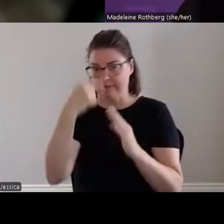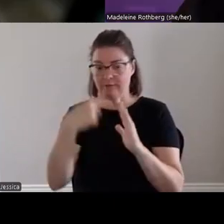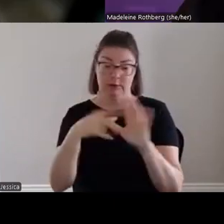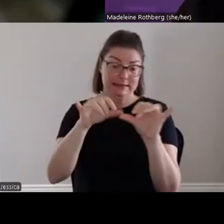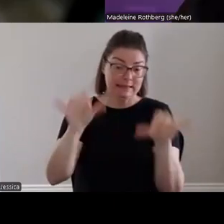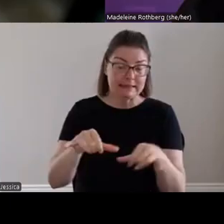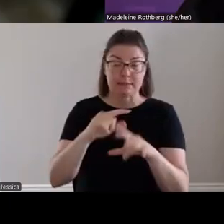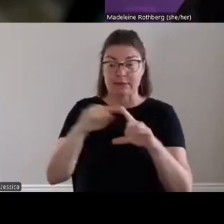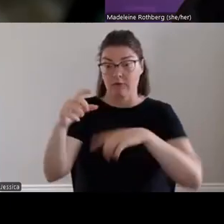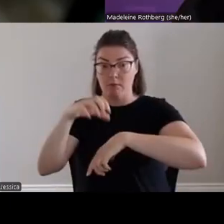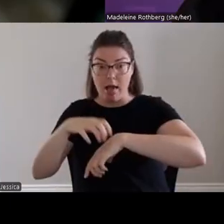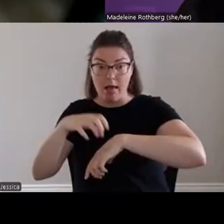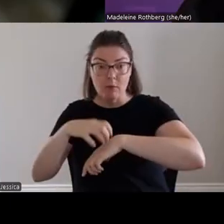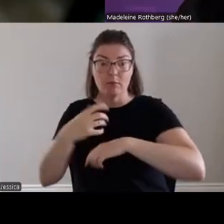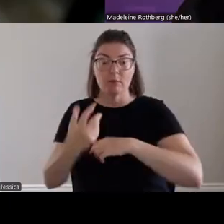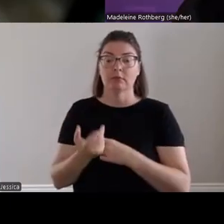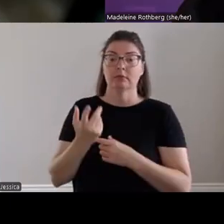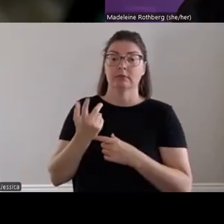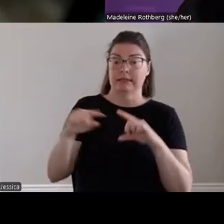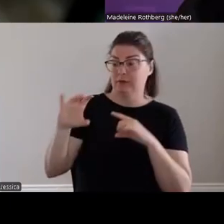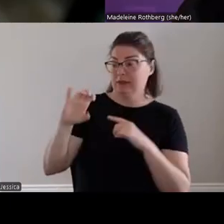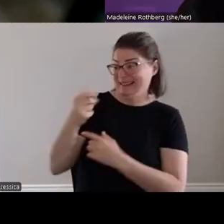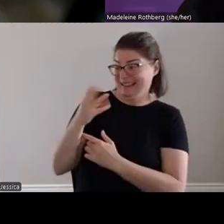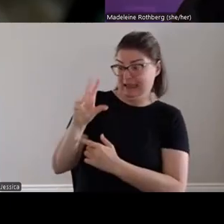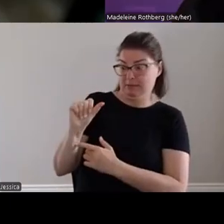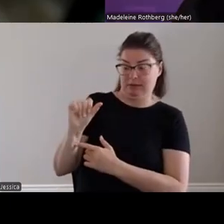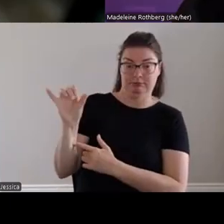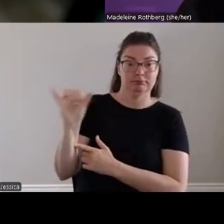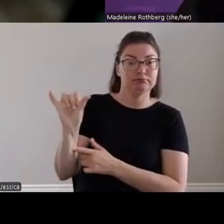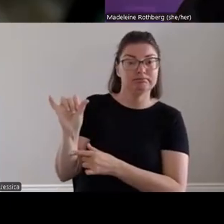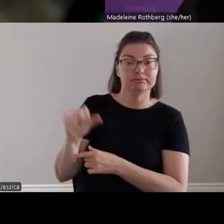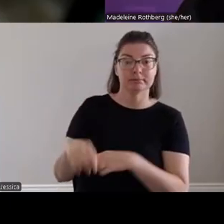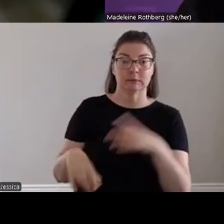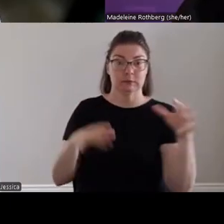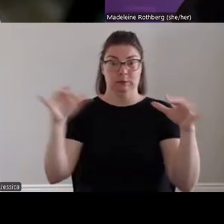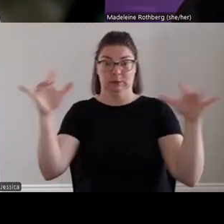and even schema languages? (Madeleine Rothberg) That's been really tricky,